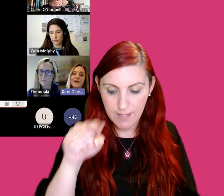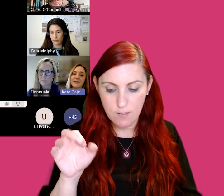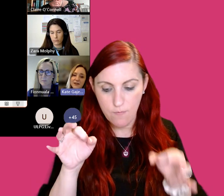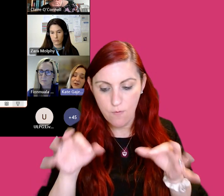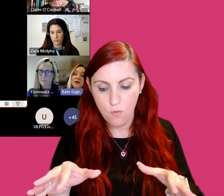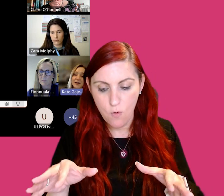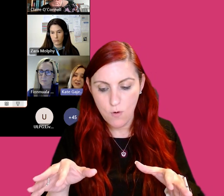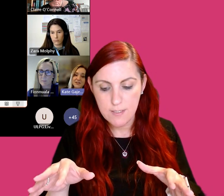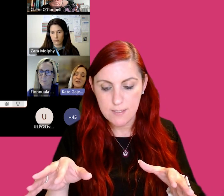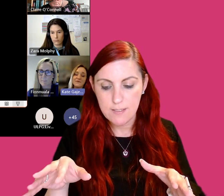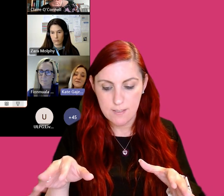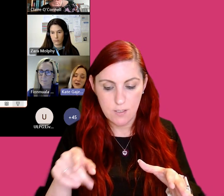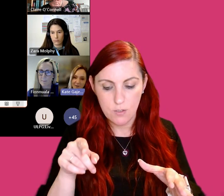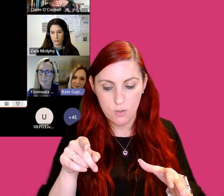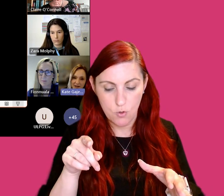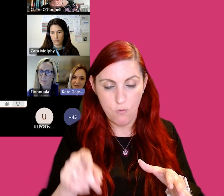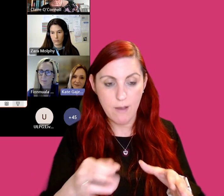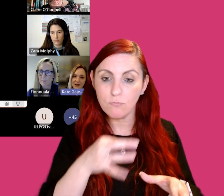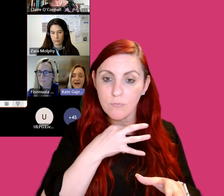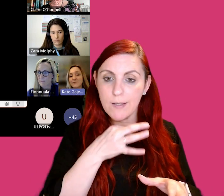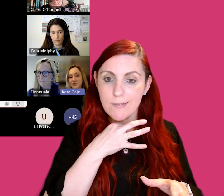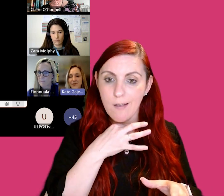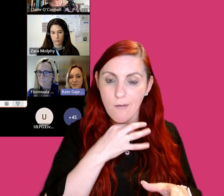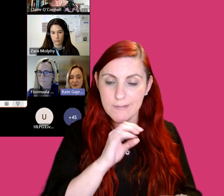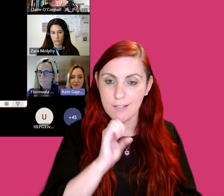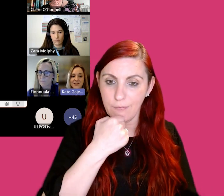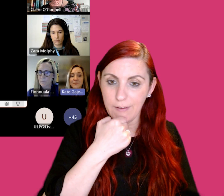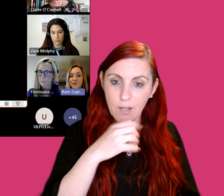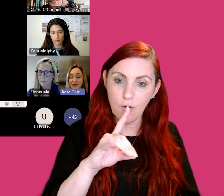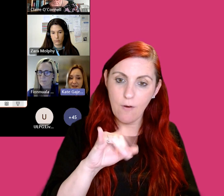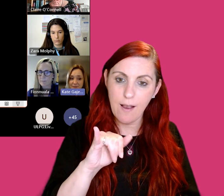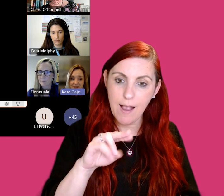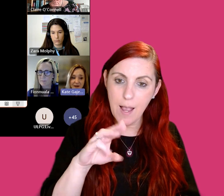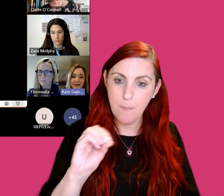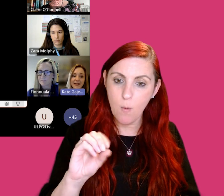um you are at risk of severe hypoglycemia and I'm talking about people with type 1 diabetes Main